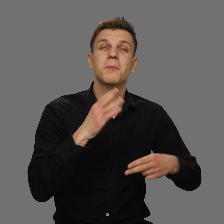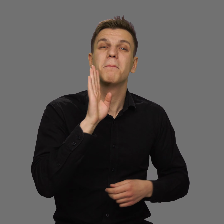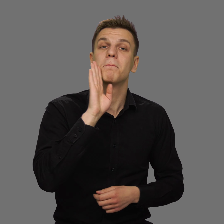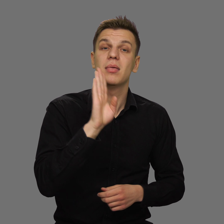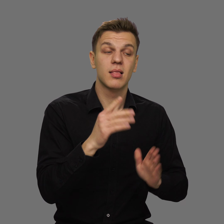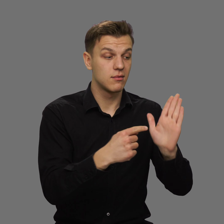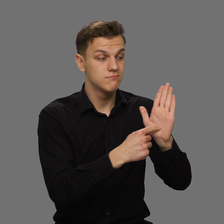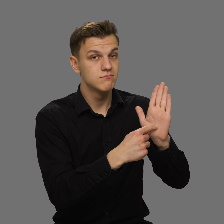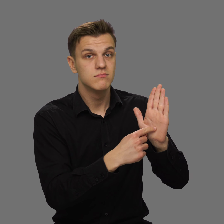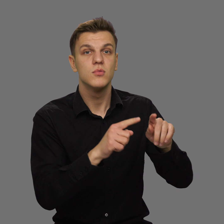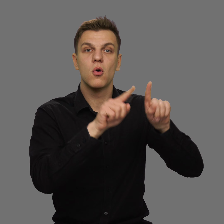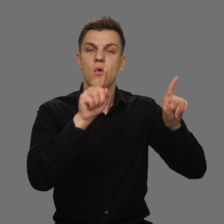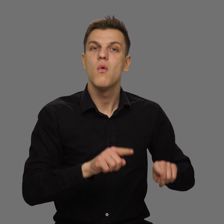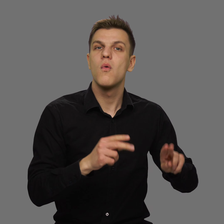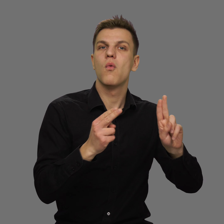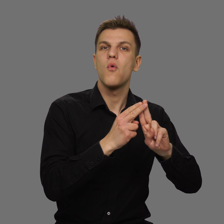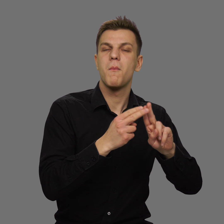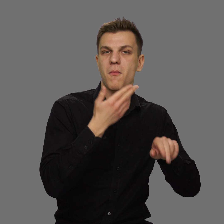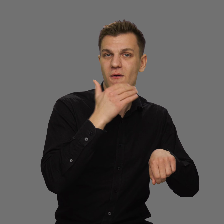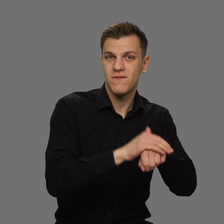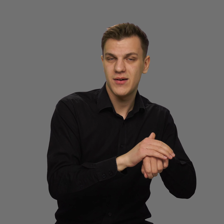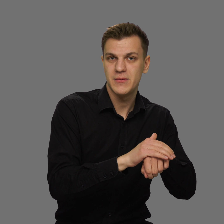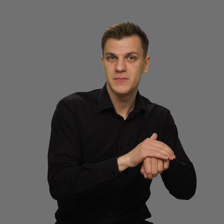written in the contract.